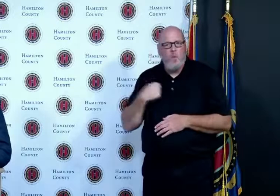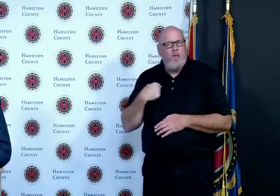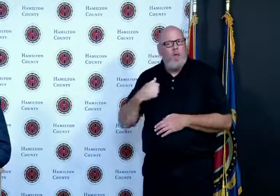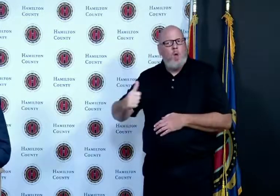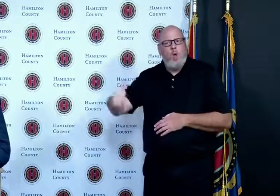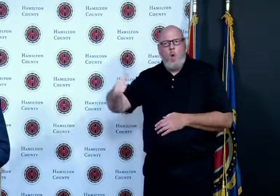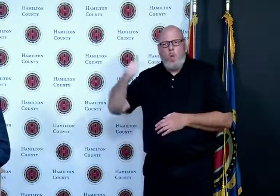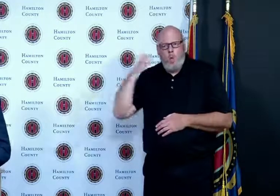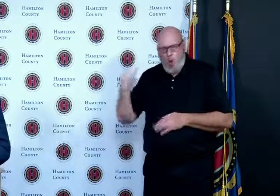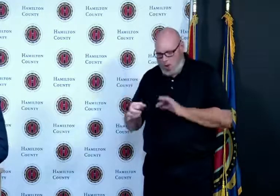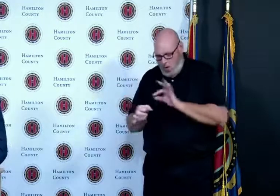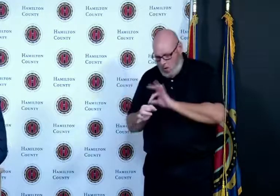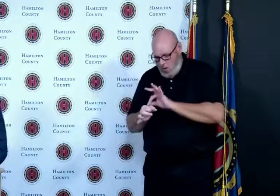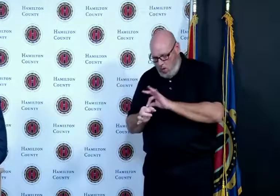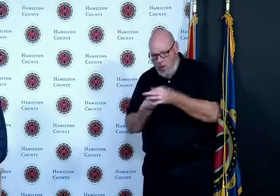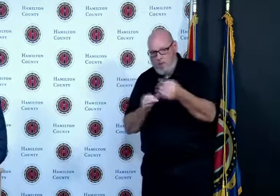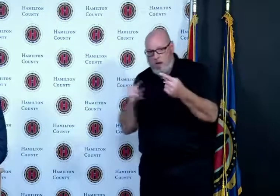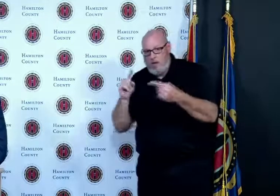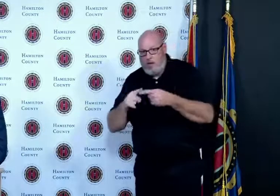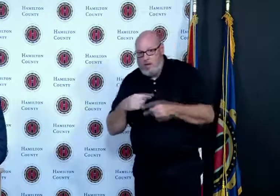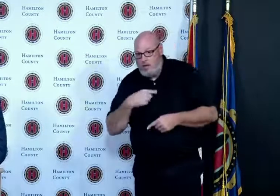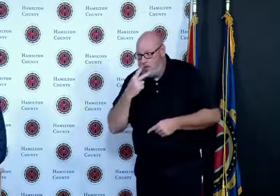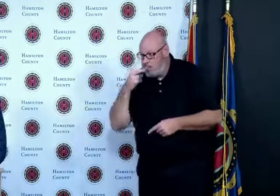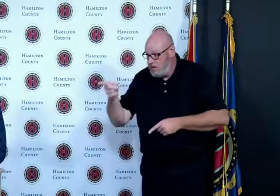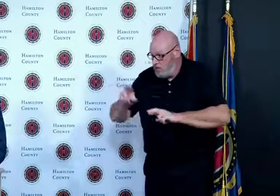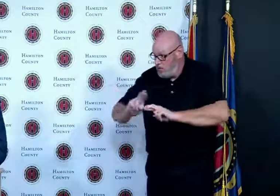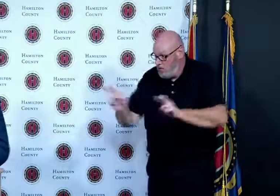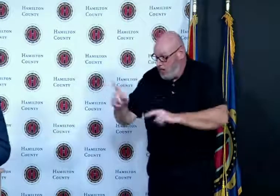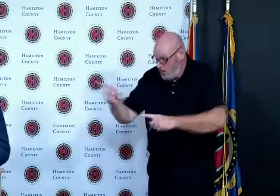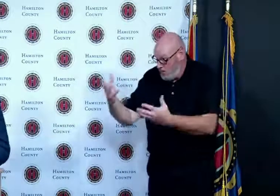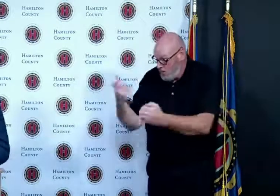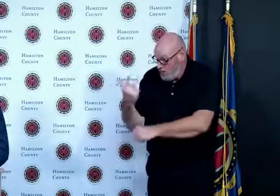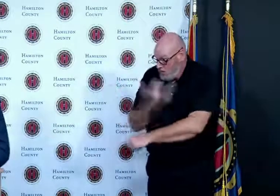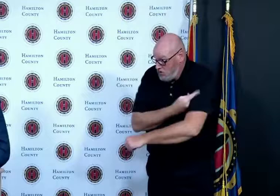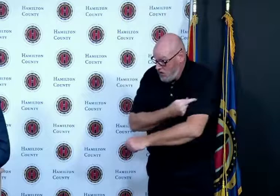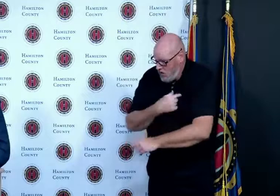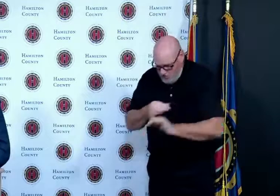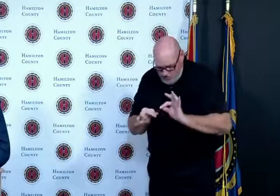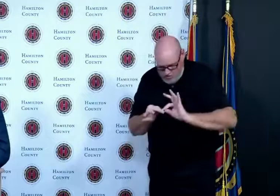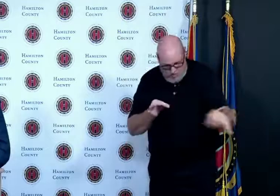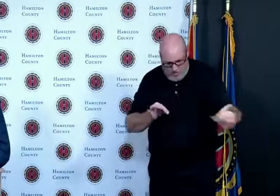that's the most often it's one or two doses that we're trying to find somebody to be vaccinated